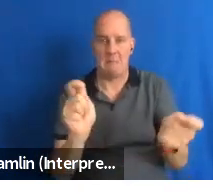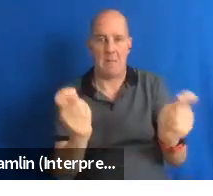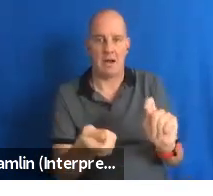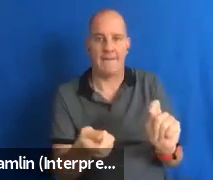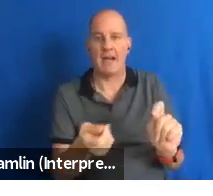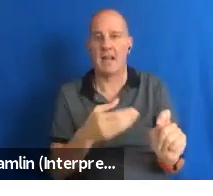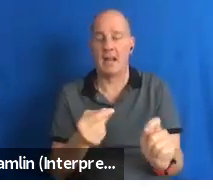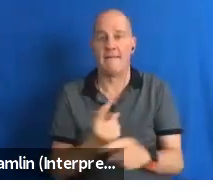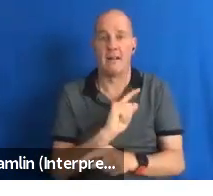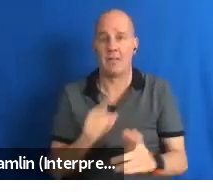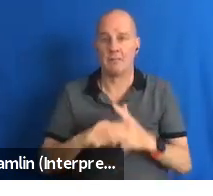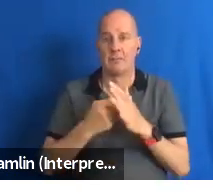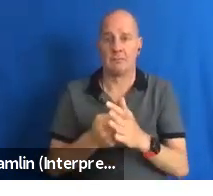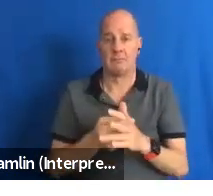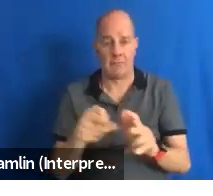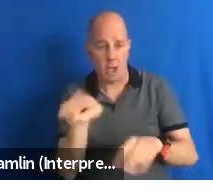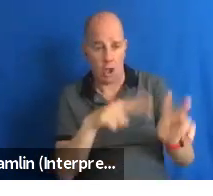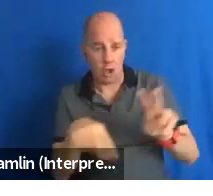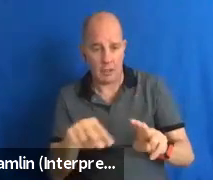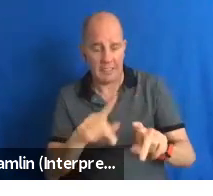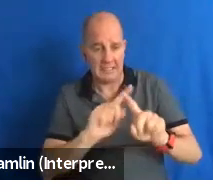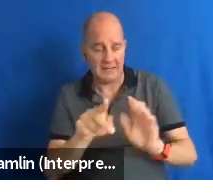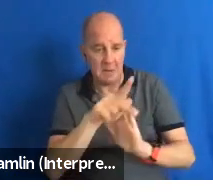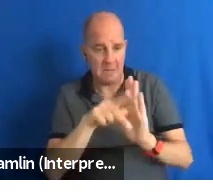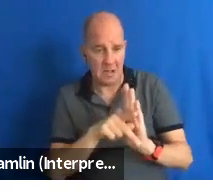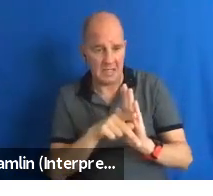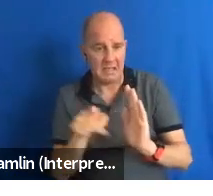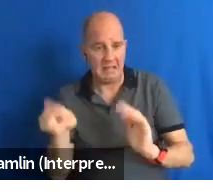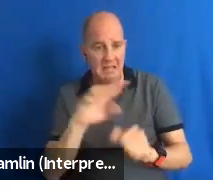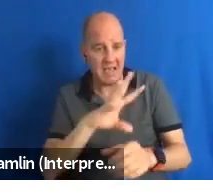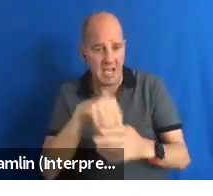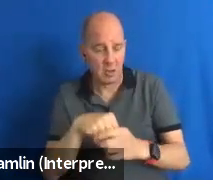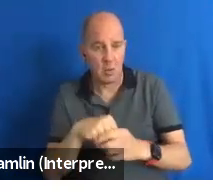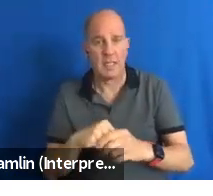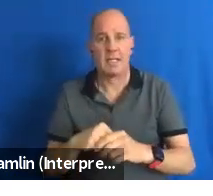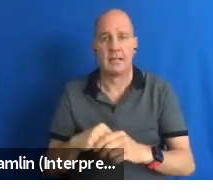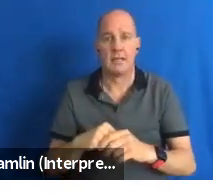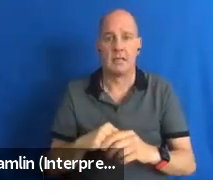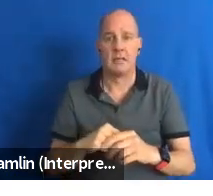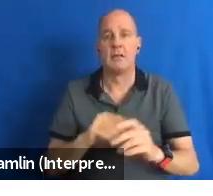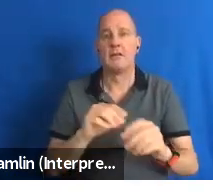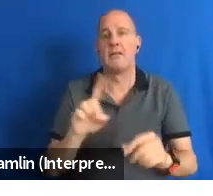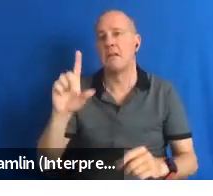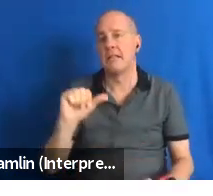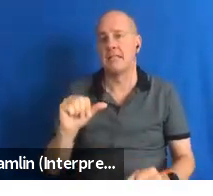very beginning at looking at those policies, they have included disability subject matter